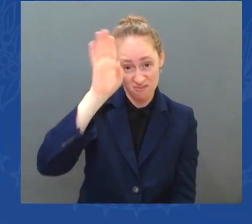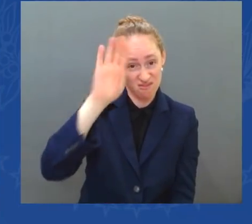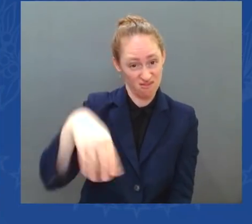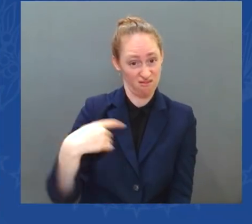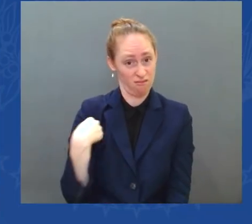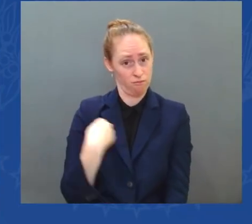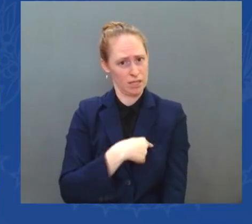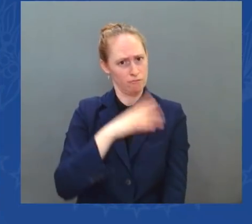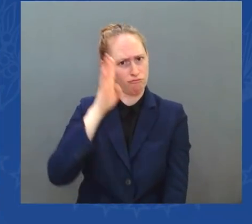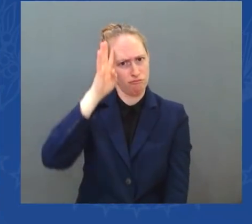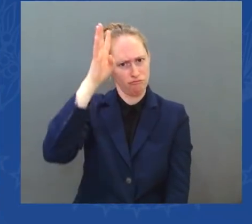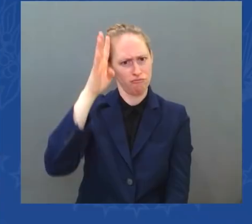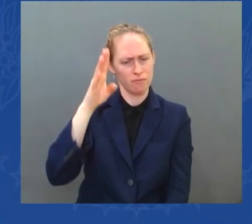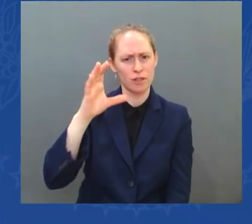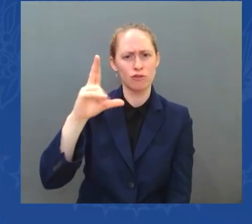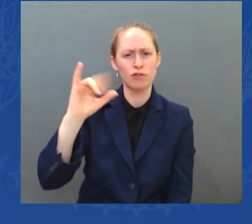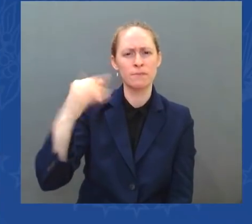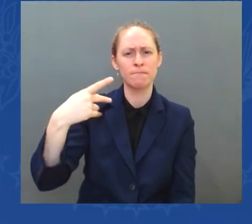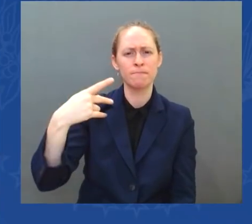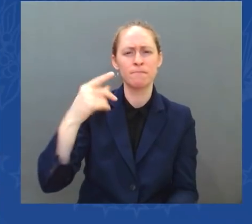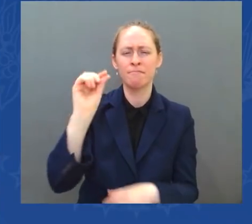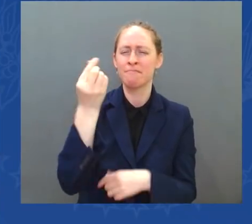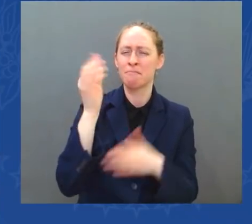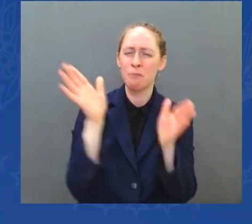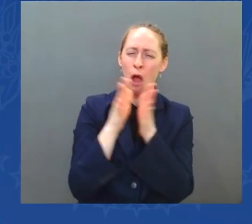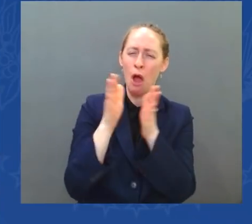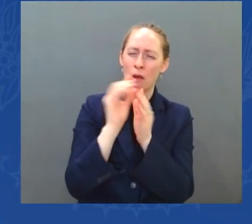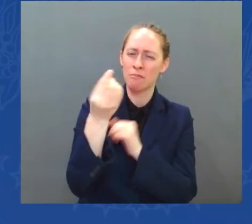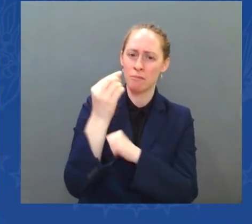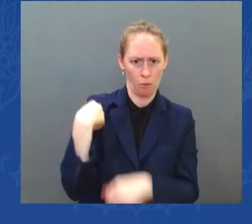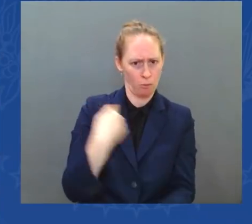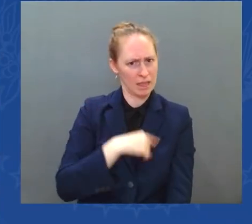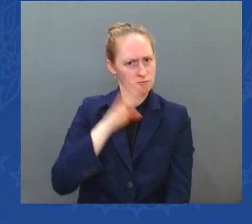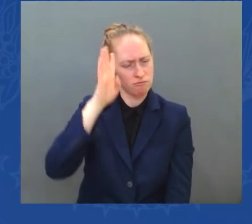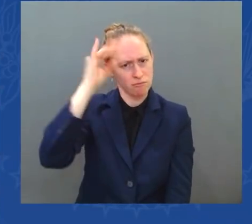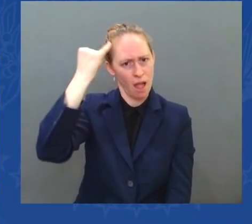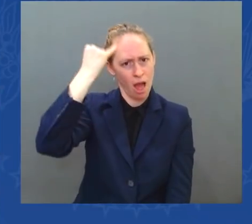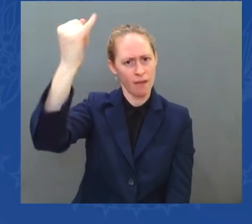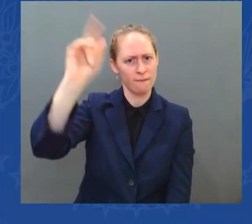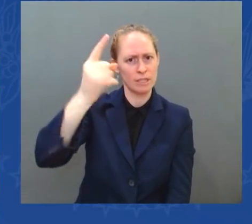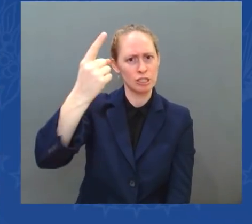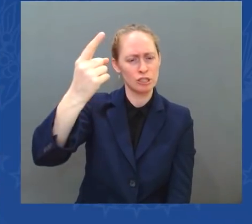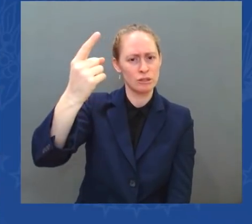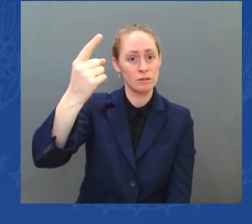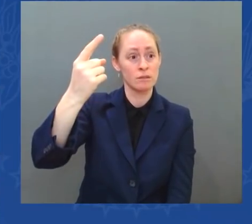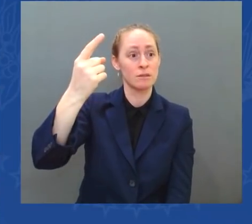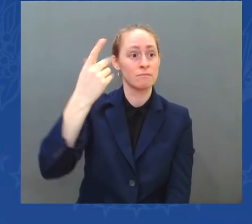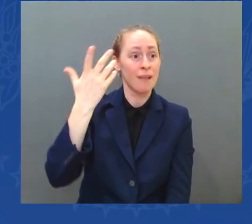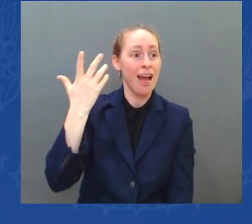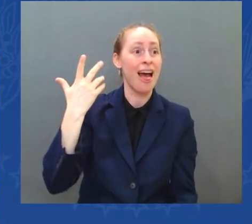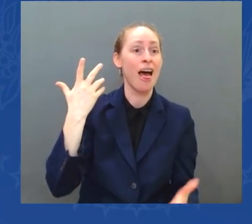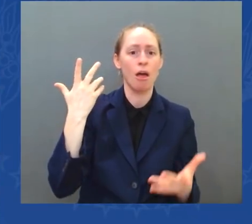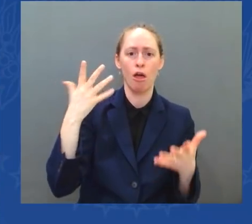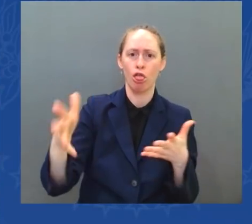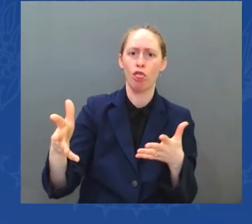We don't make them anymore here. We go to Taiwan and other places to get it. Up to eight state of the art factories